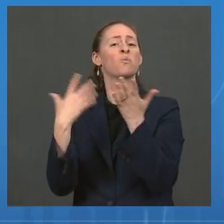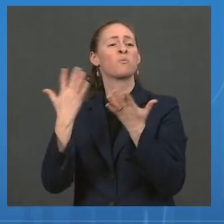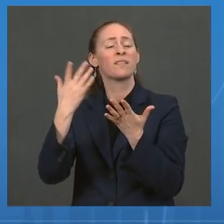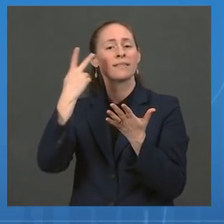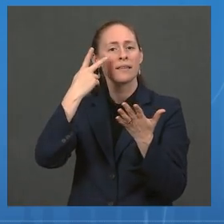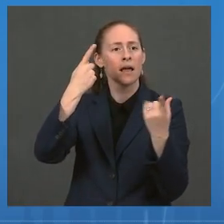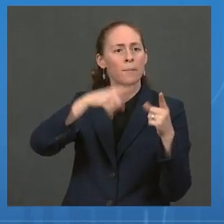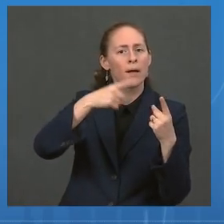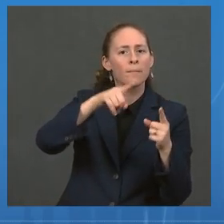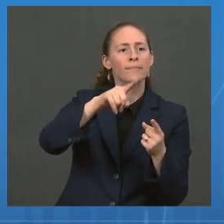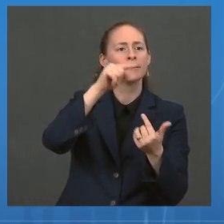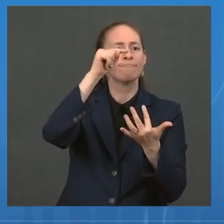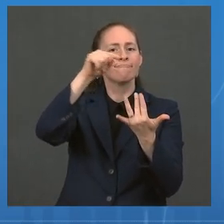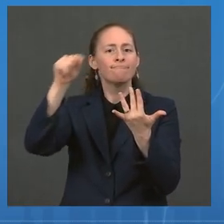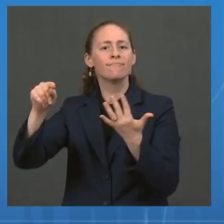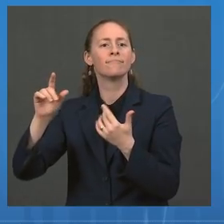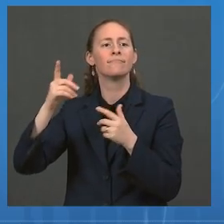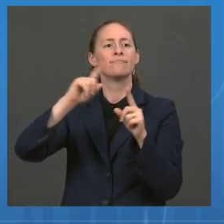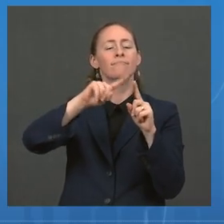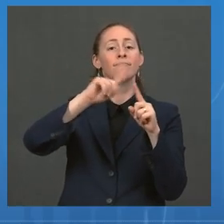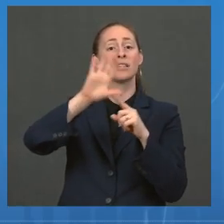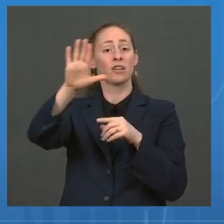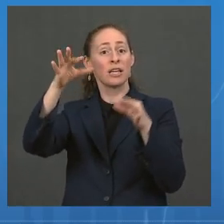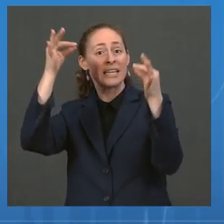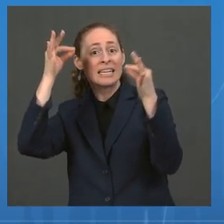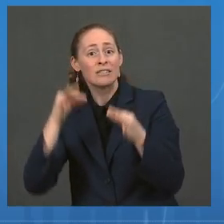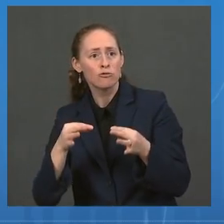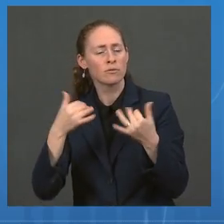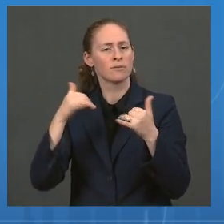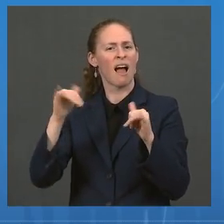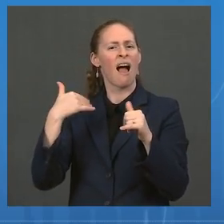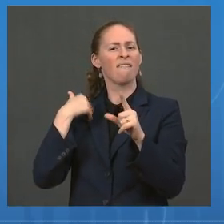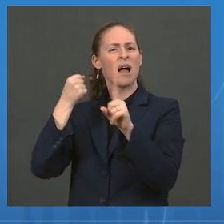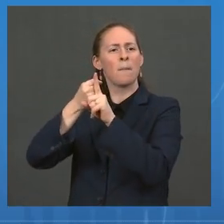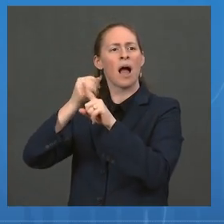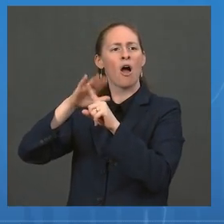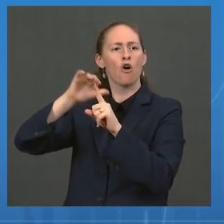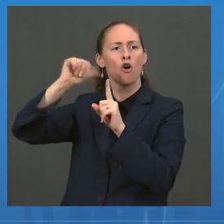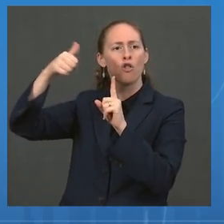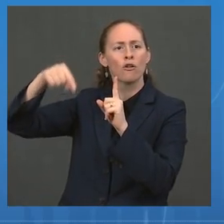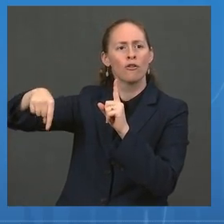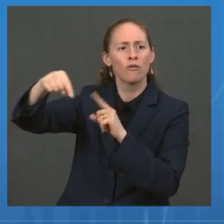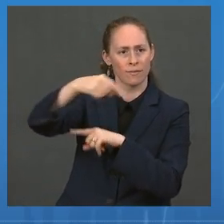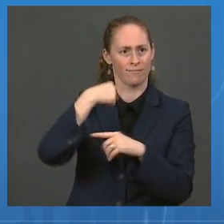when it comes to COVID. We don't live in a bubble; we live in a community. And that is why there have been